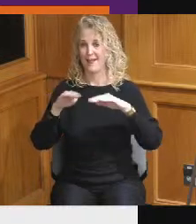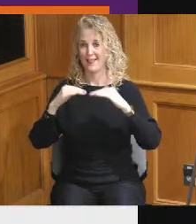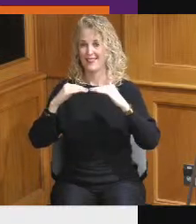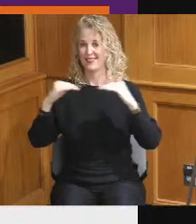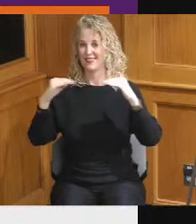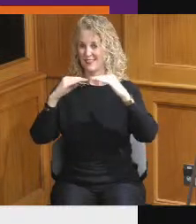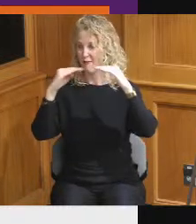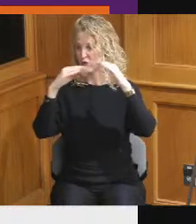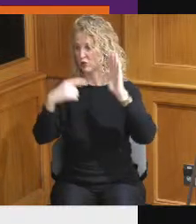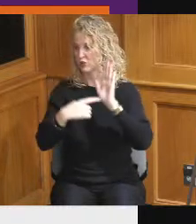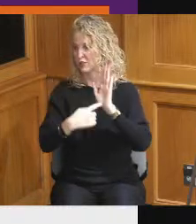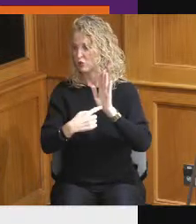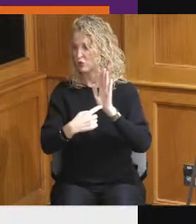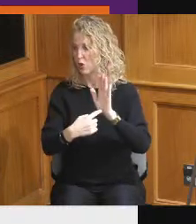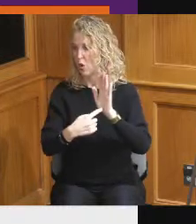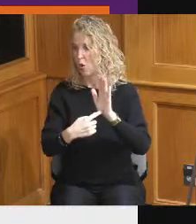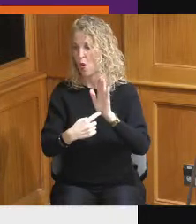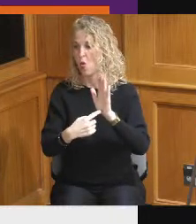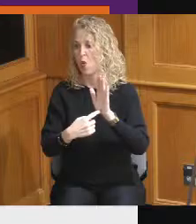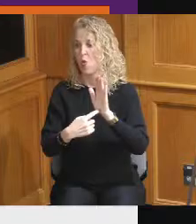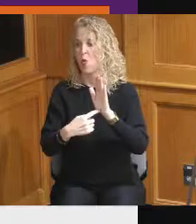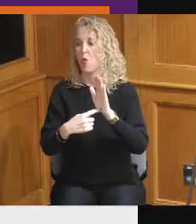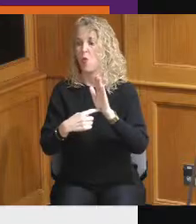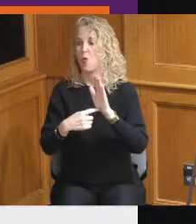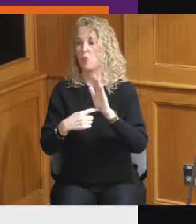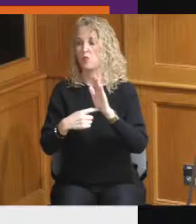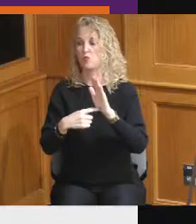you that you're further down you're much you're getting much further on 60% below but you're